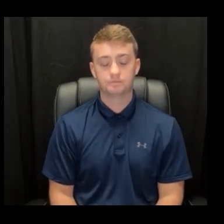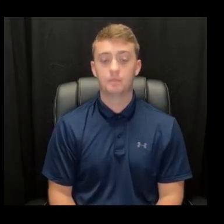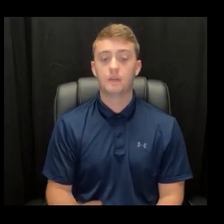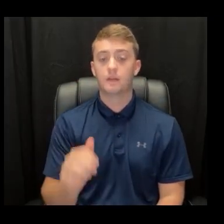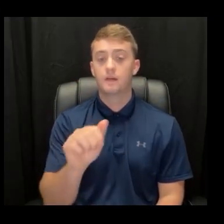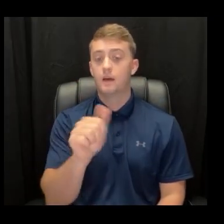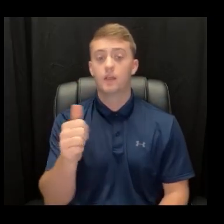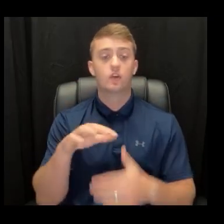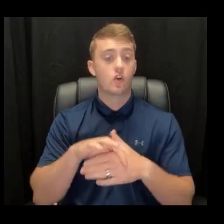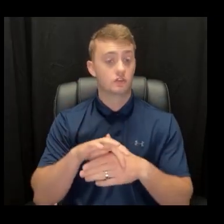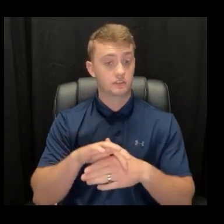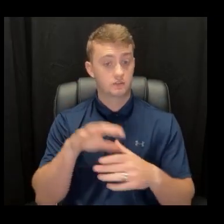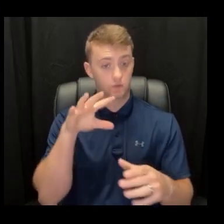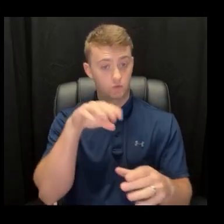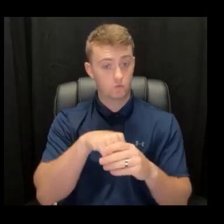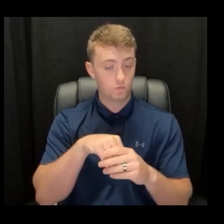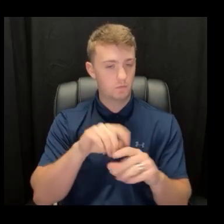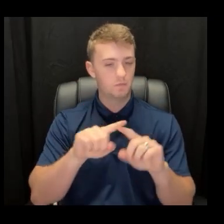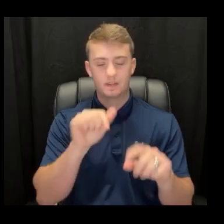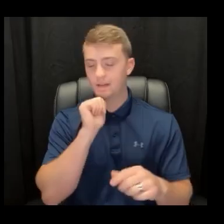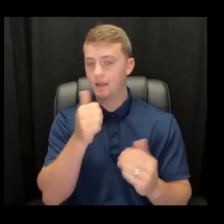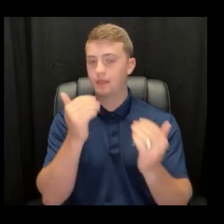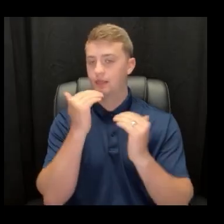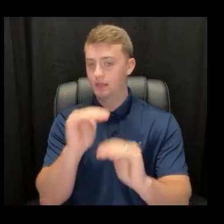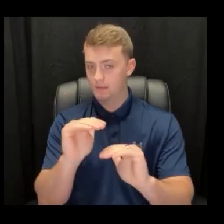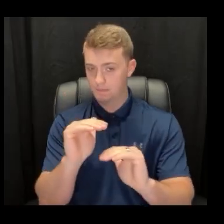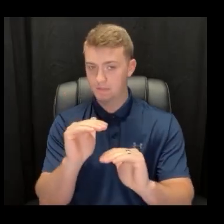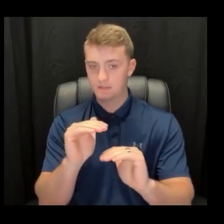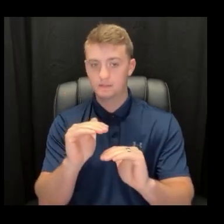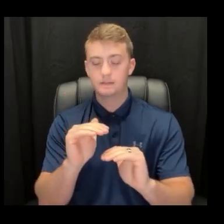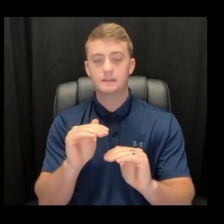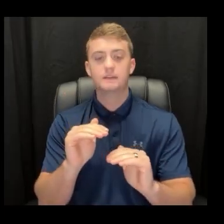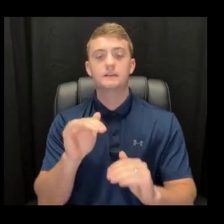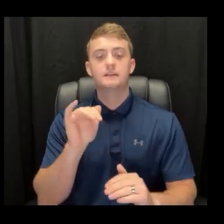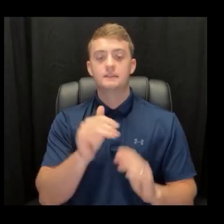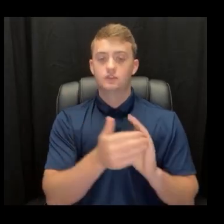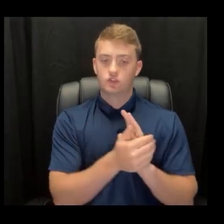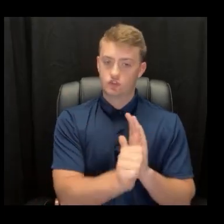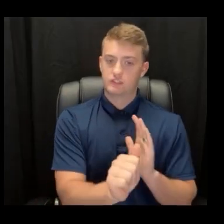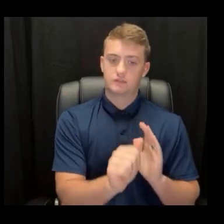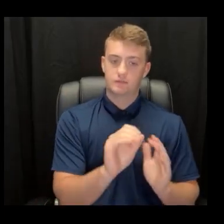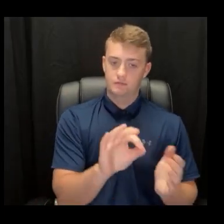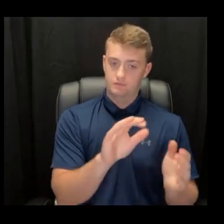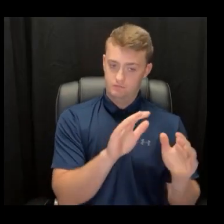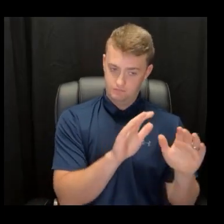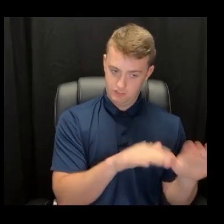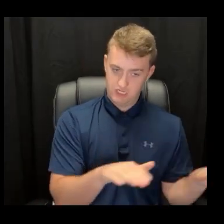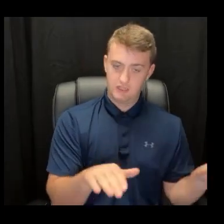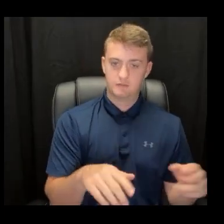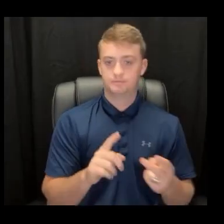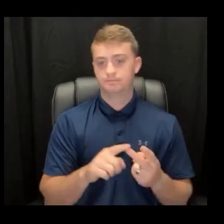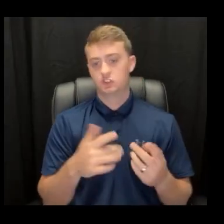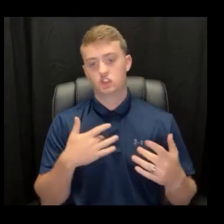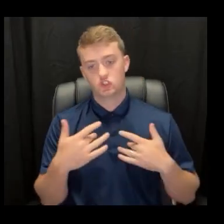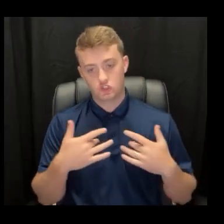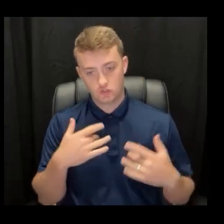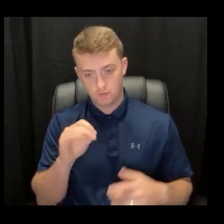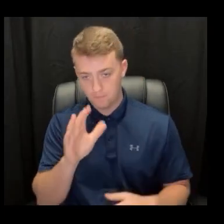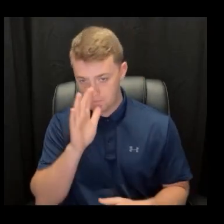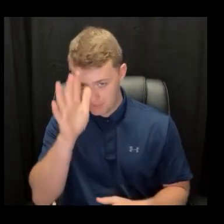Other contents include but are not limited to: the strength of the child, concerns of the parents,